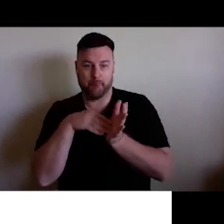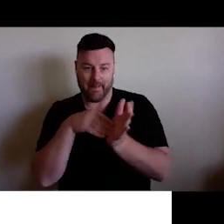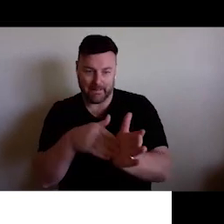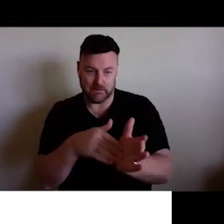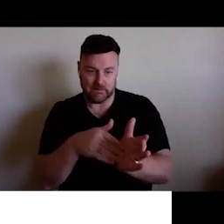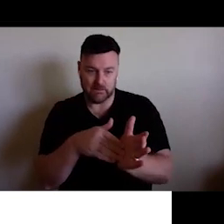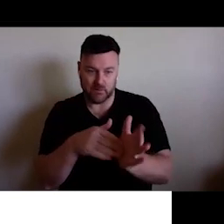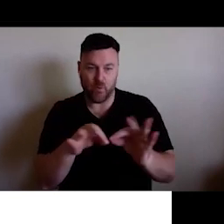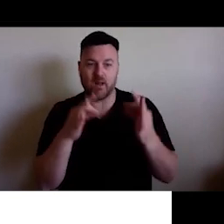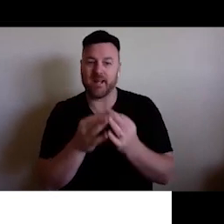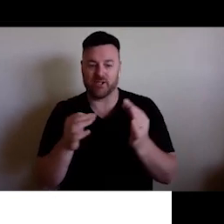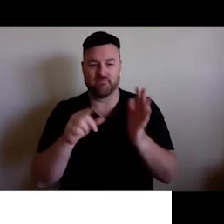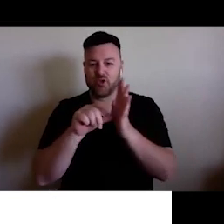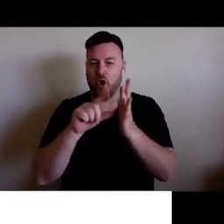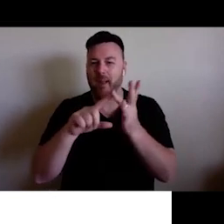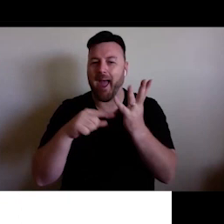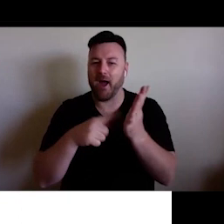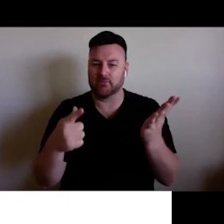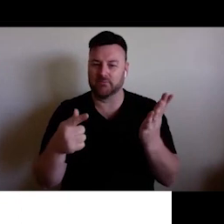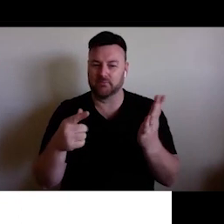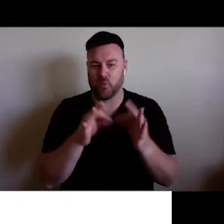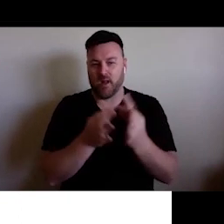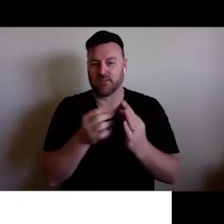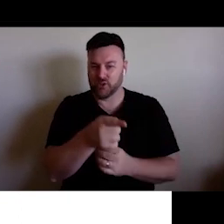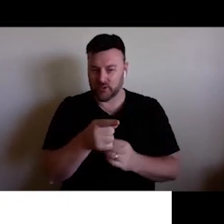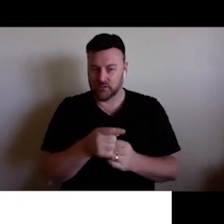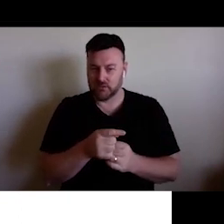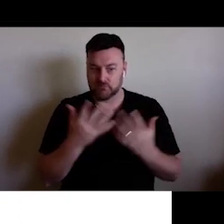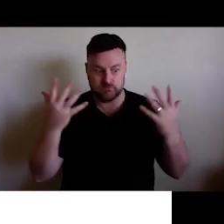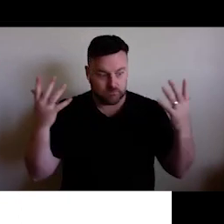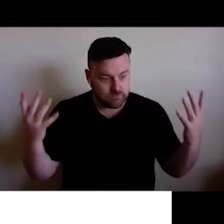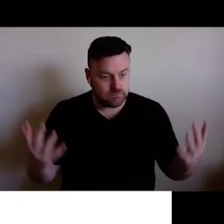this big funnel - this big audience that's coming in. And actually, what